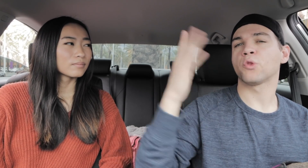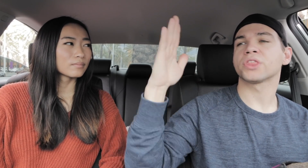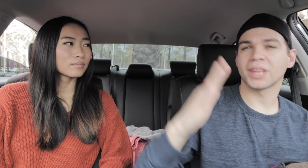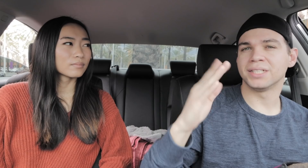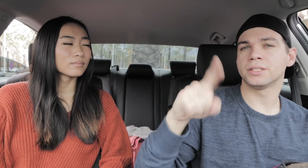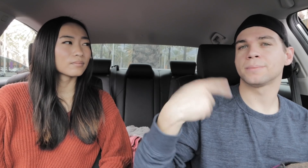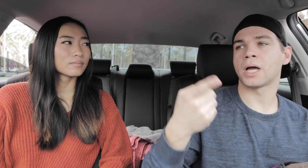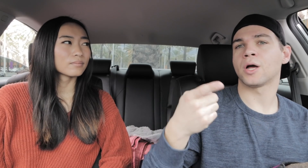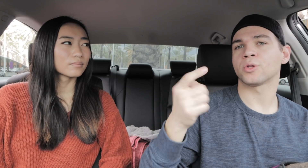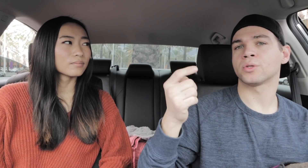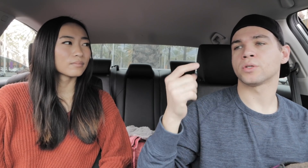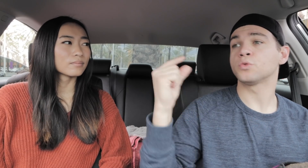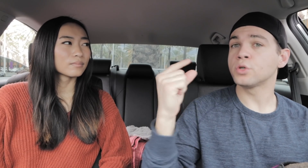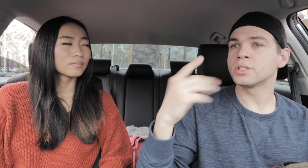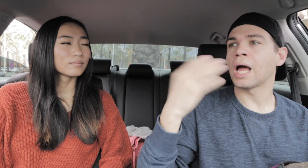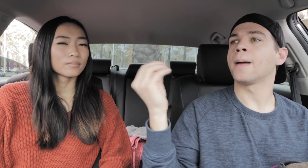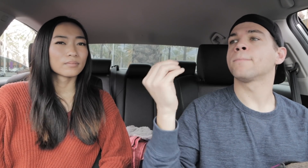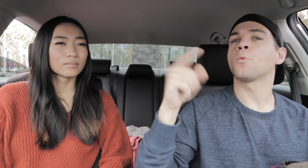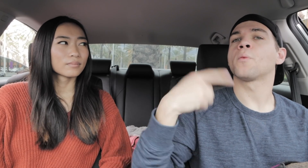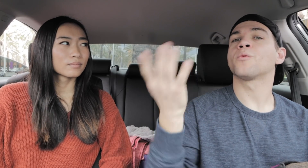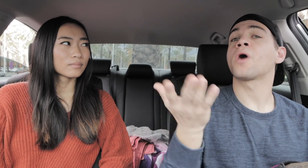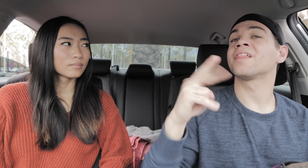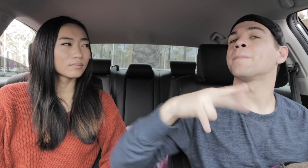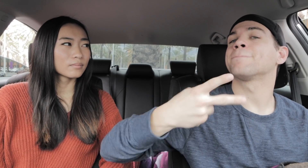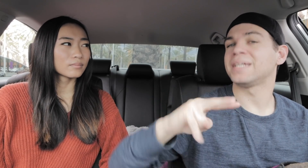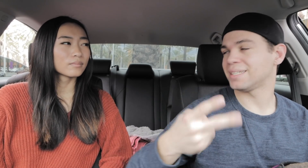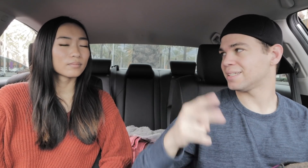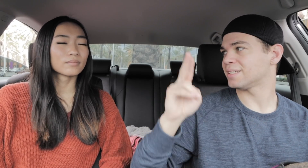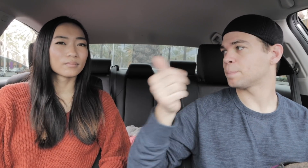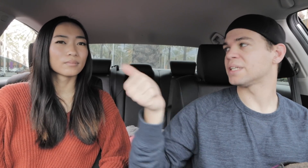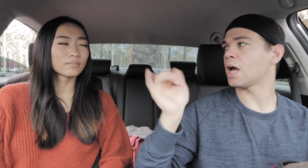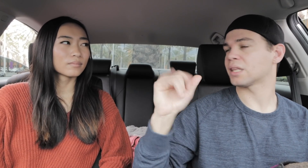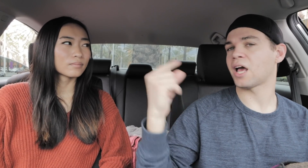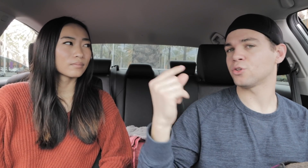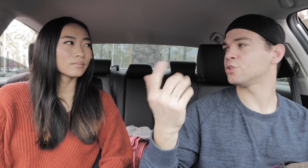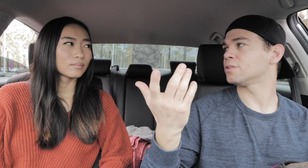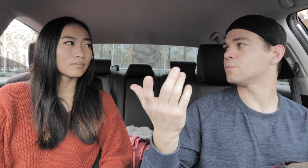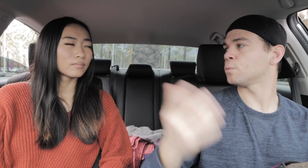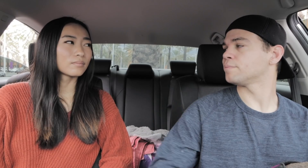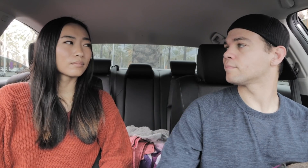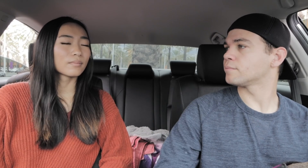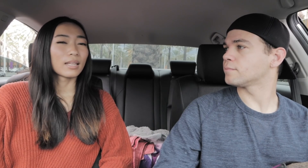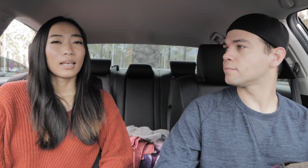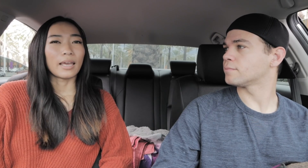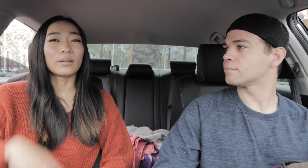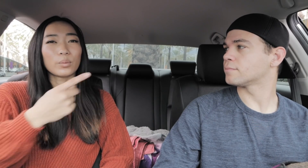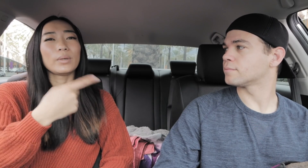now we care less about the words and more about what the meaning behind that word